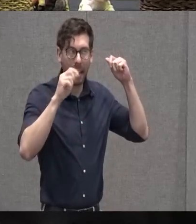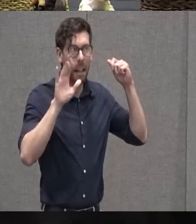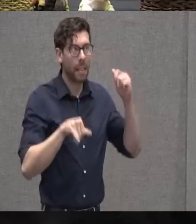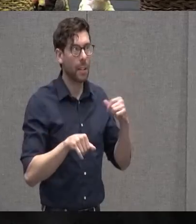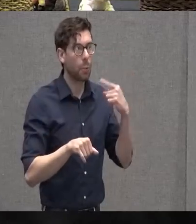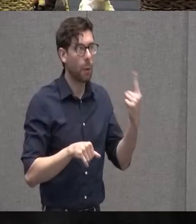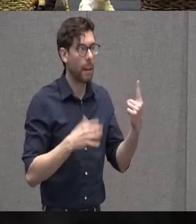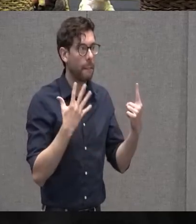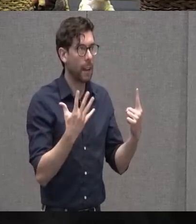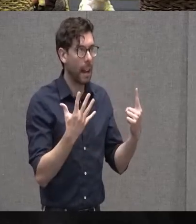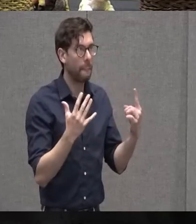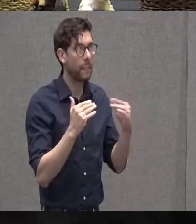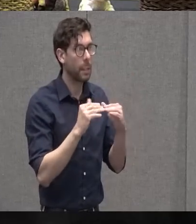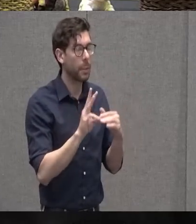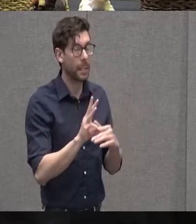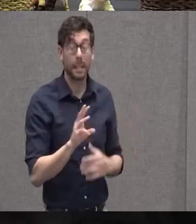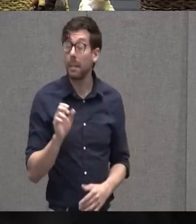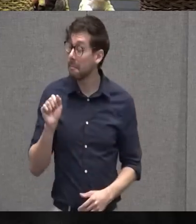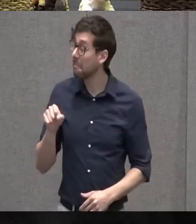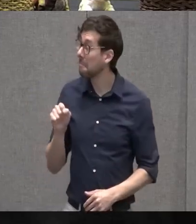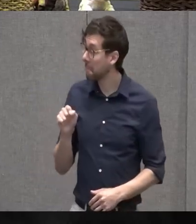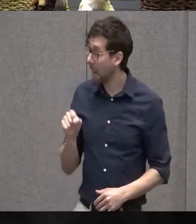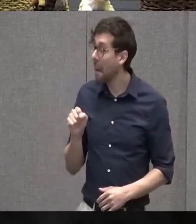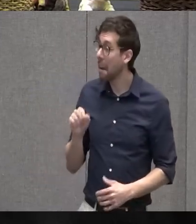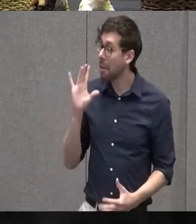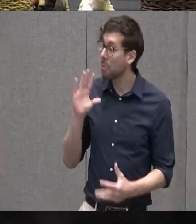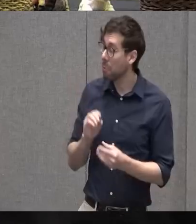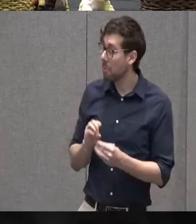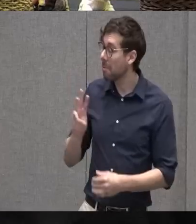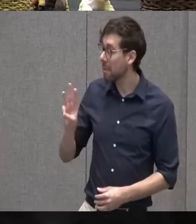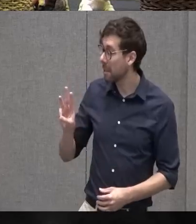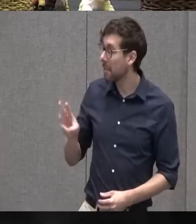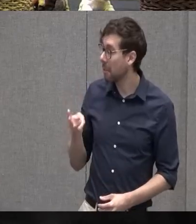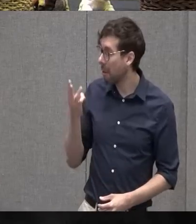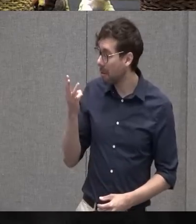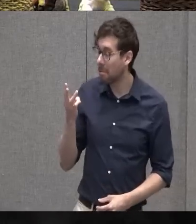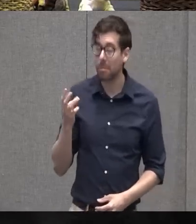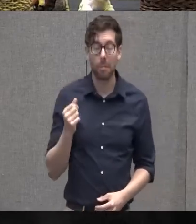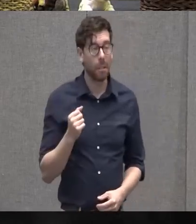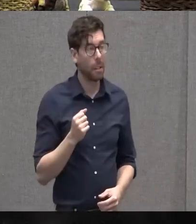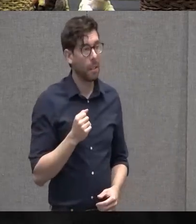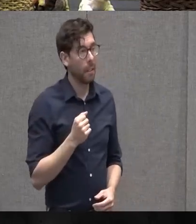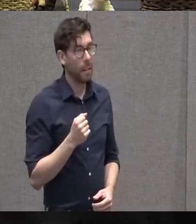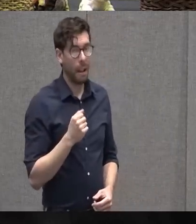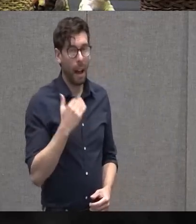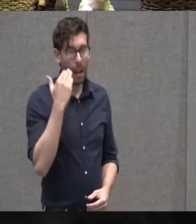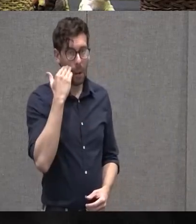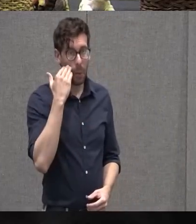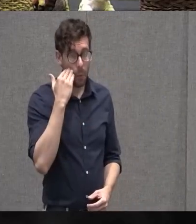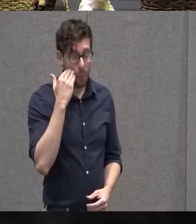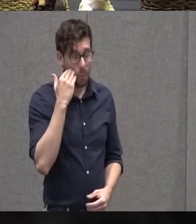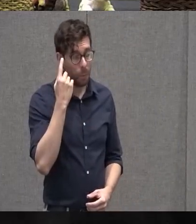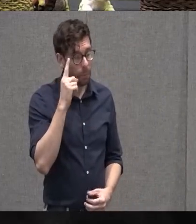That does add up to $6. I also know that to make six I could do like four,